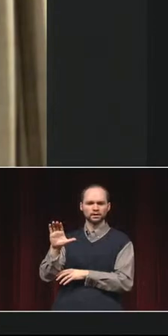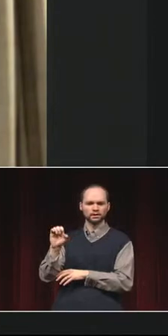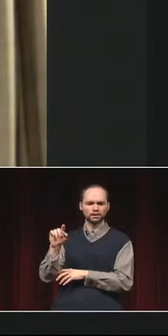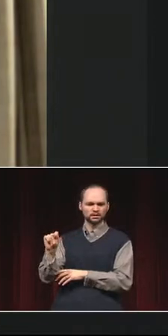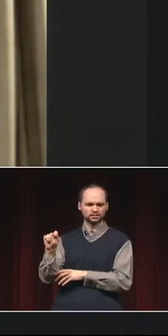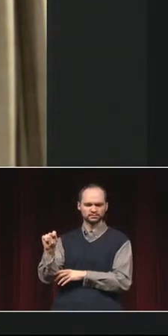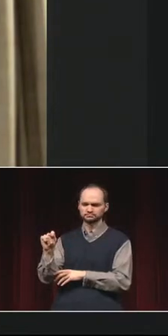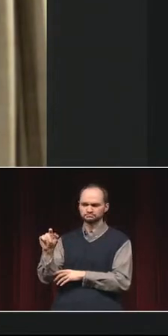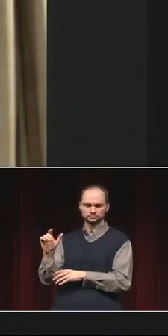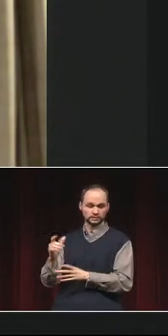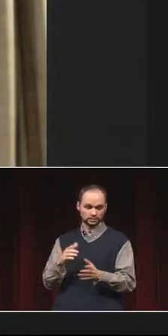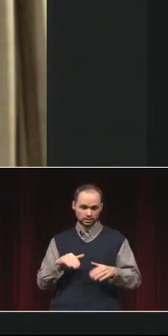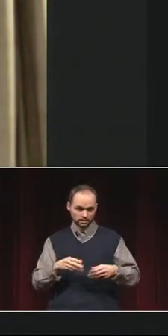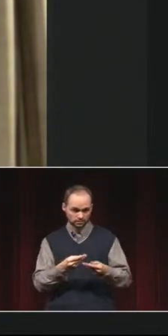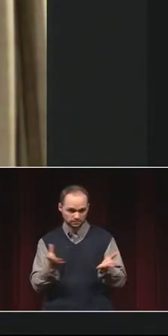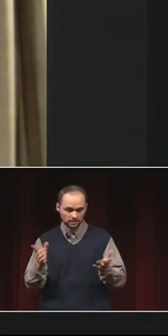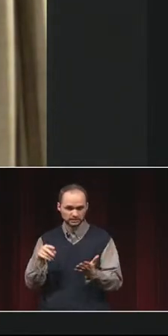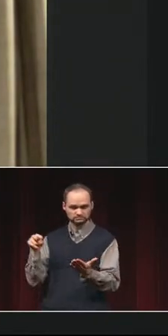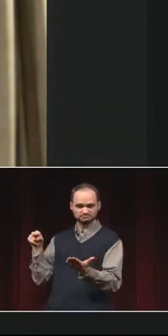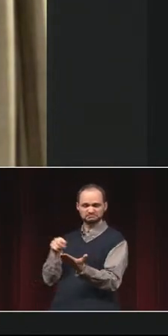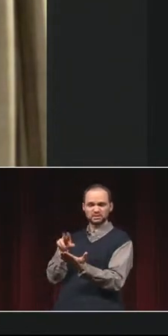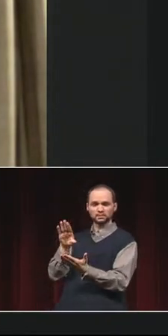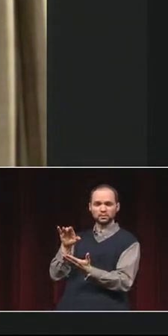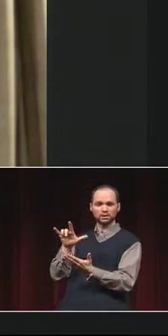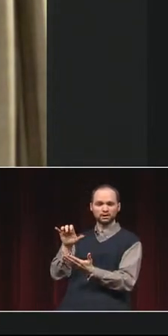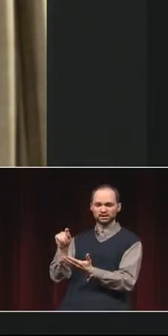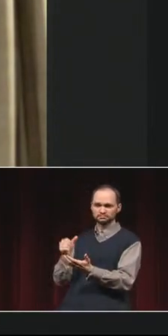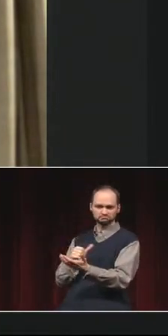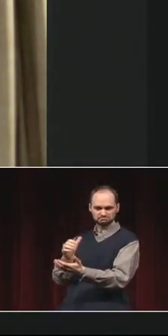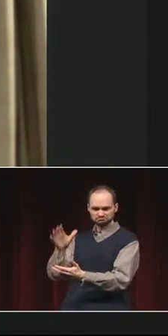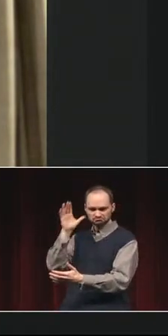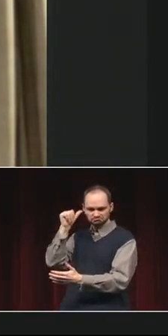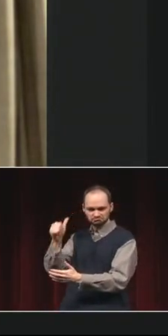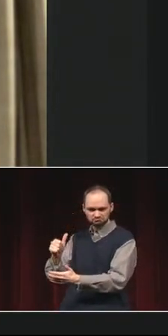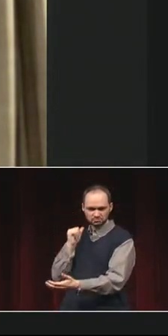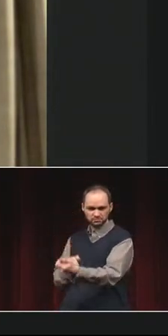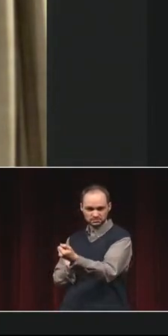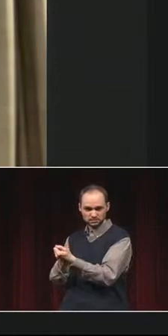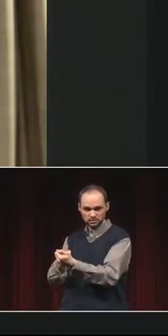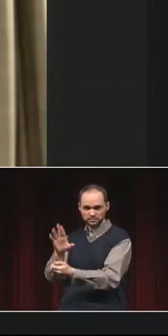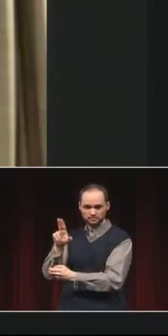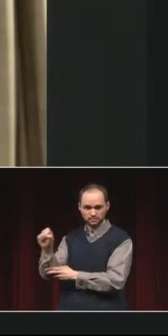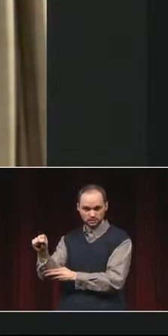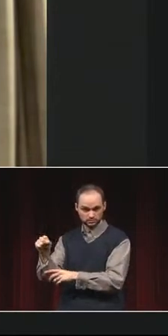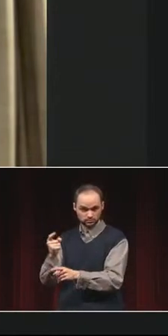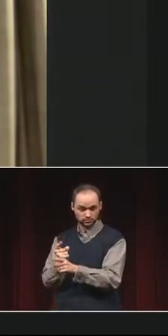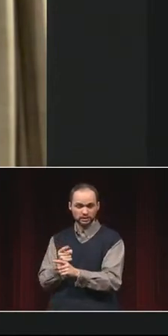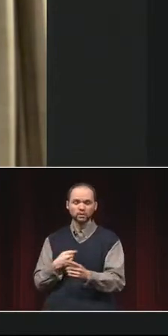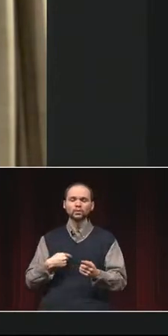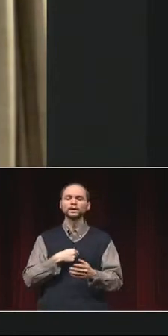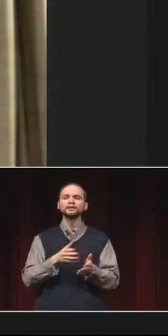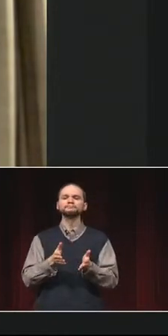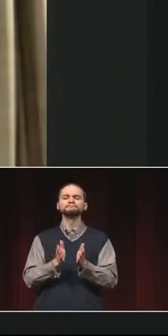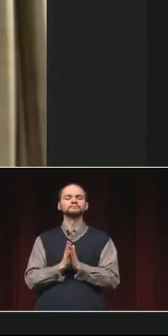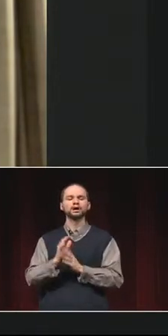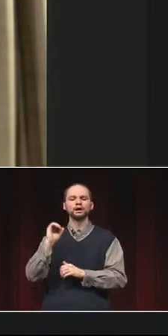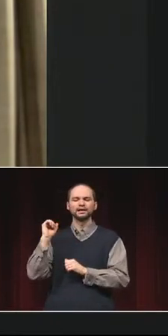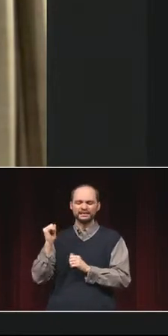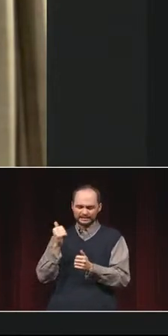It says we are asking every Negro to stay off the buses on Monday